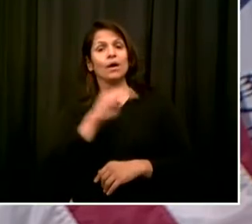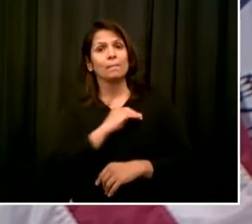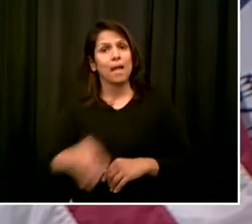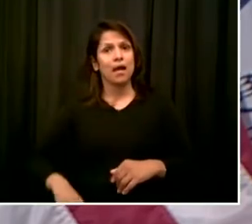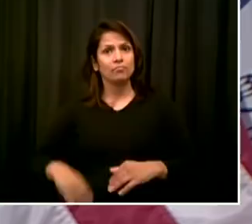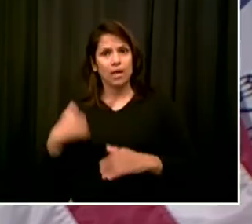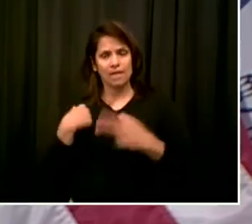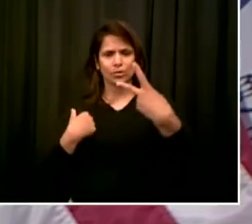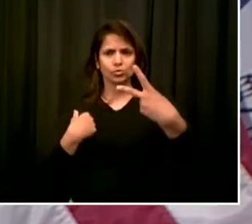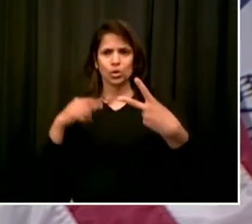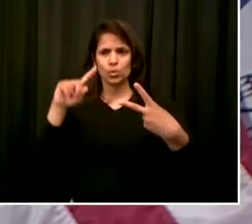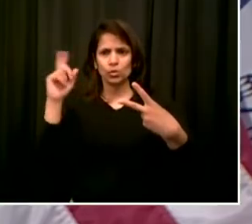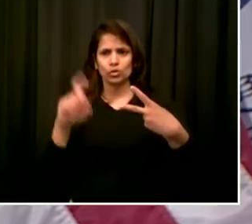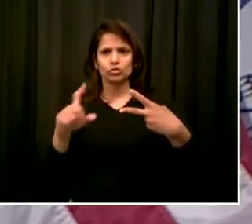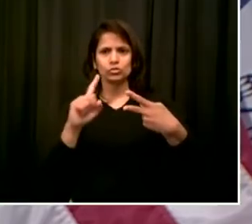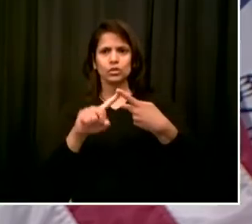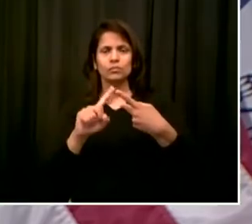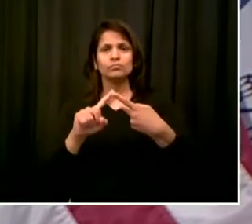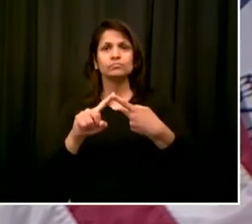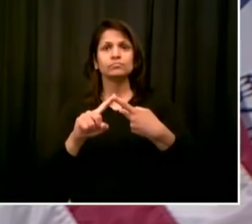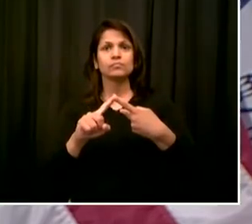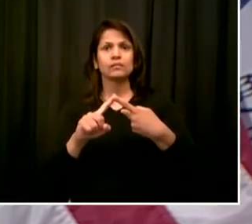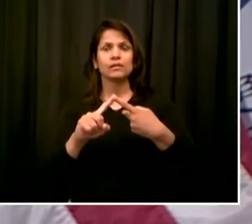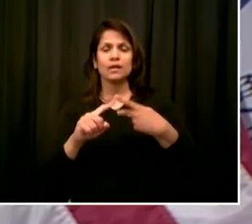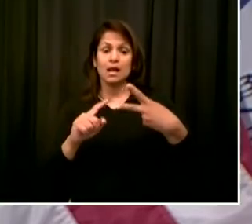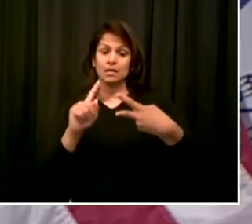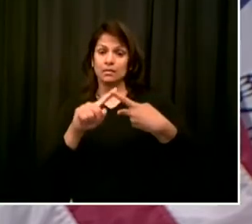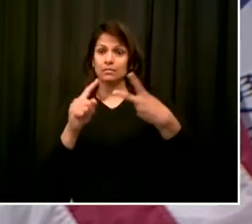STREET JOURNAL. GOOD MORNING, MY QUESTIONS